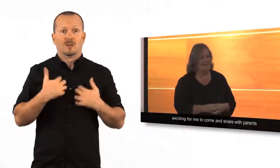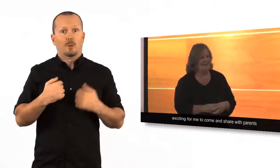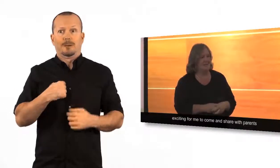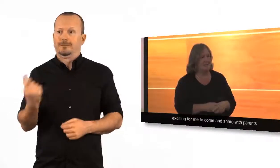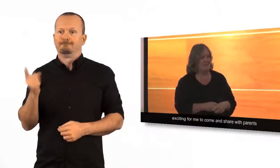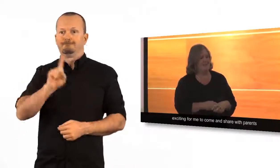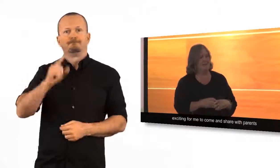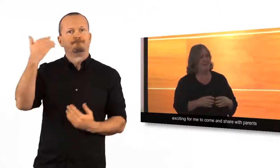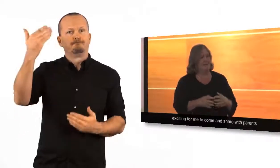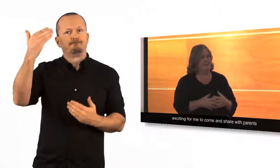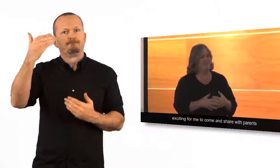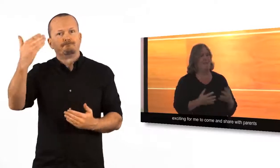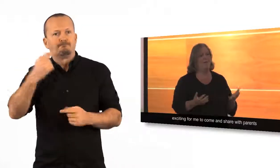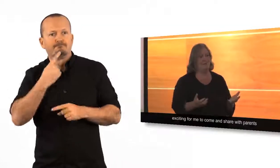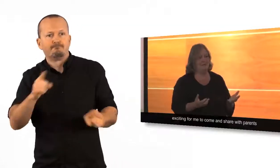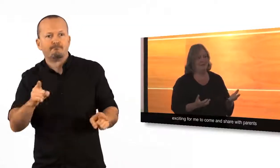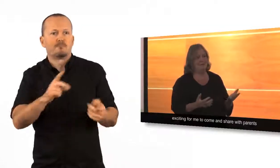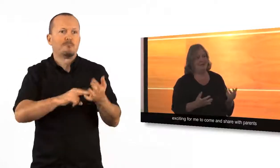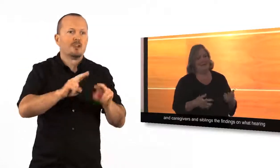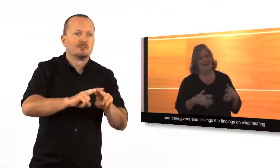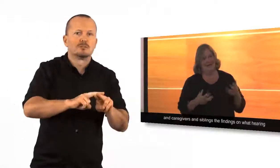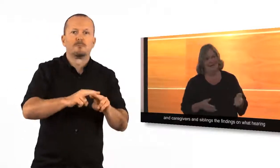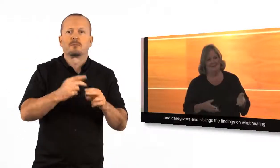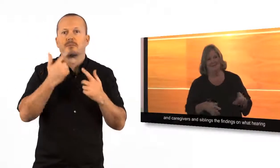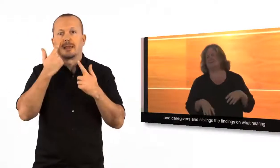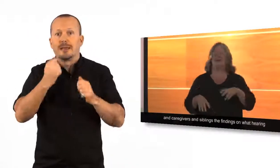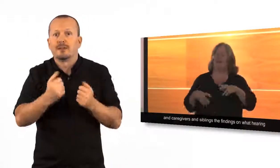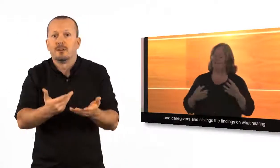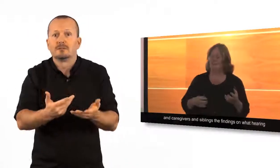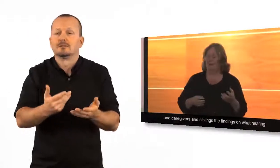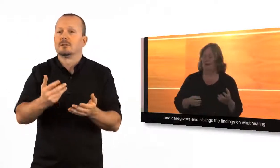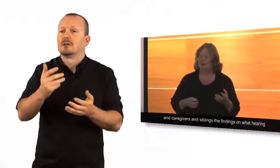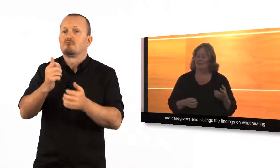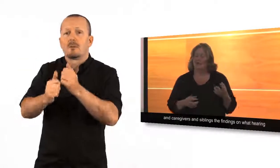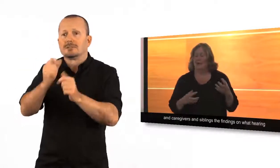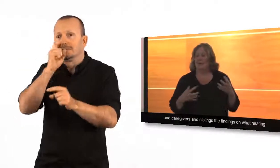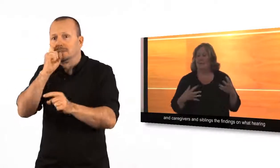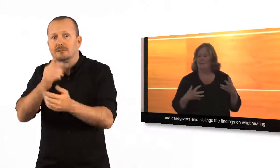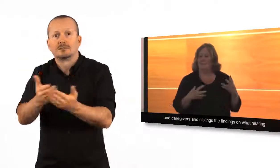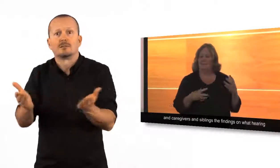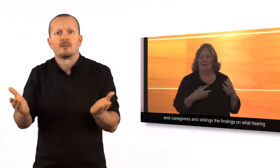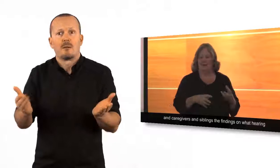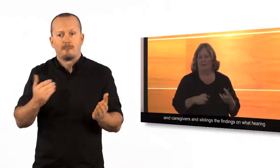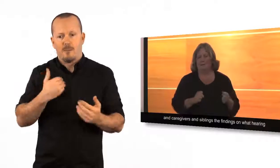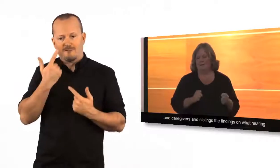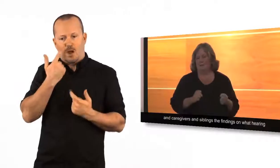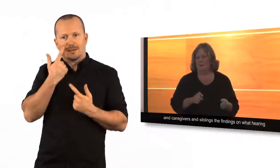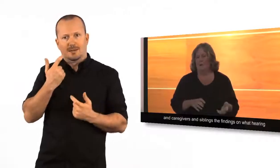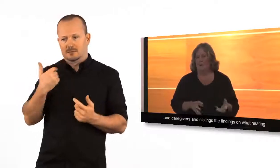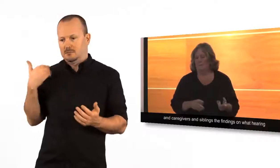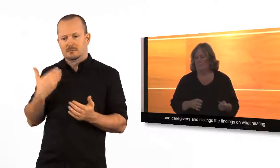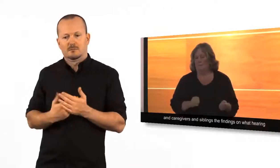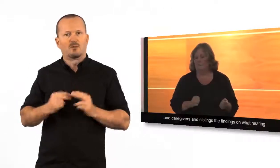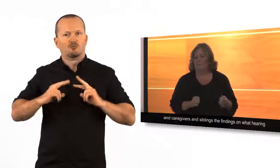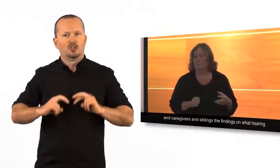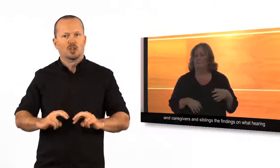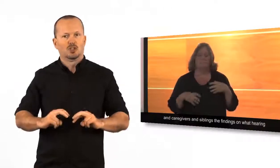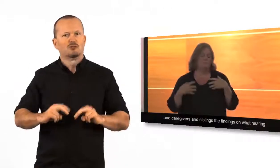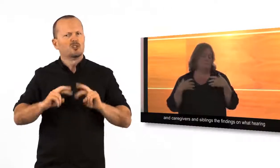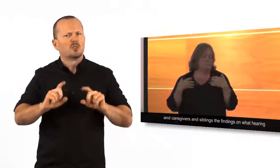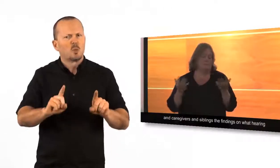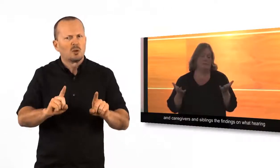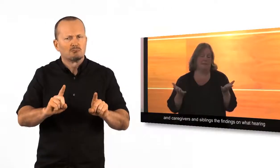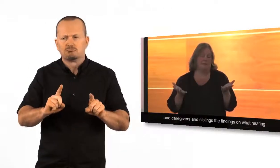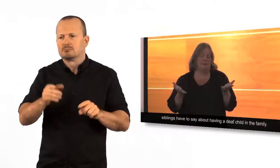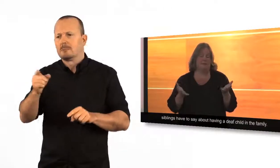me to come and share with parents and caregivers and siblings, the findings about what hearing